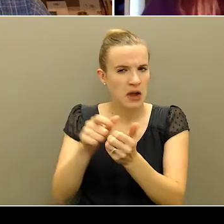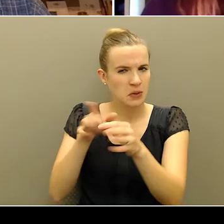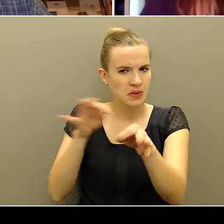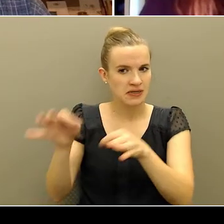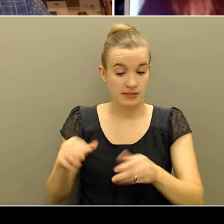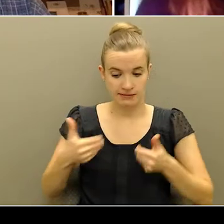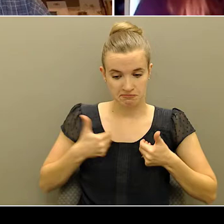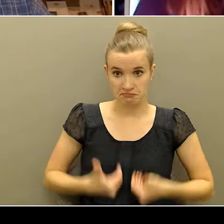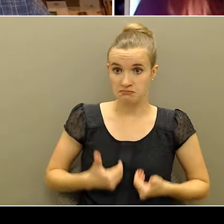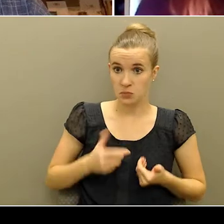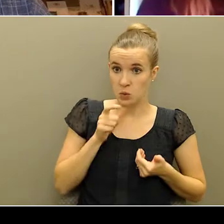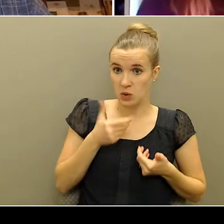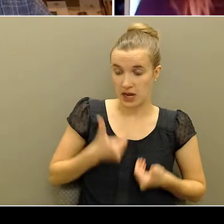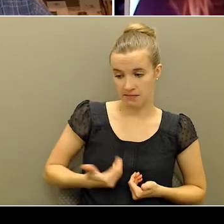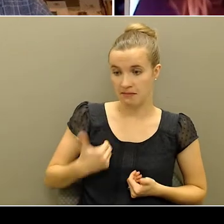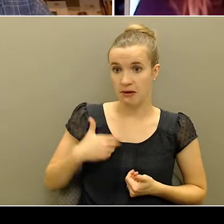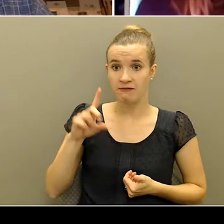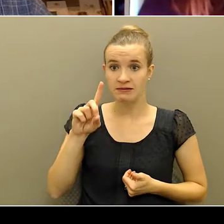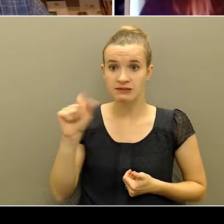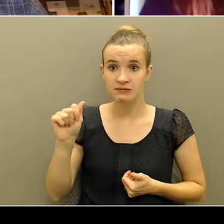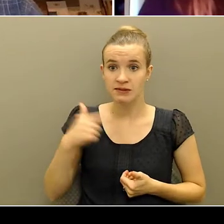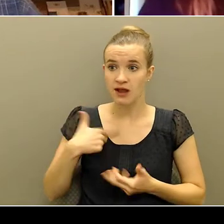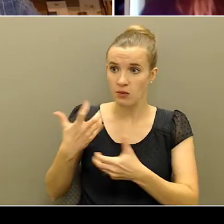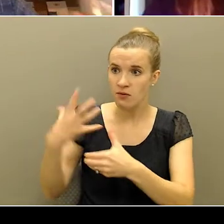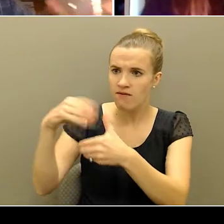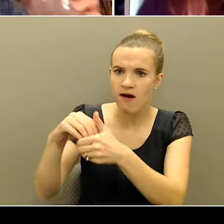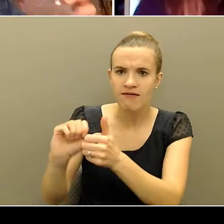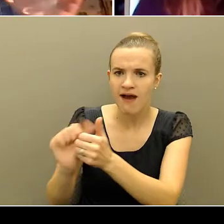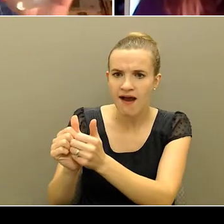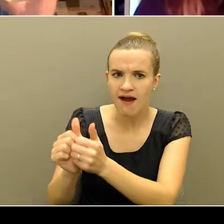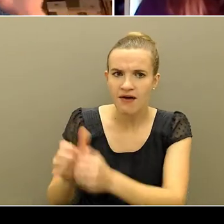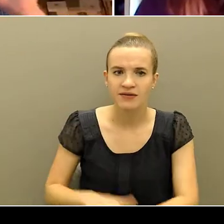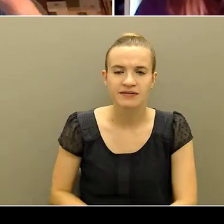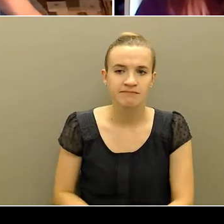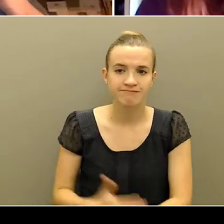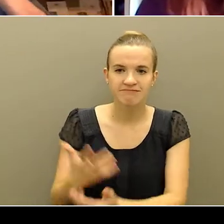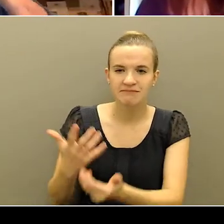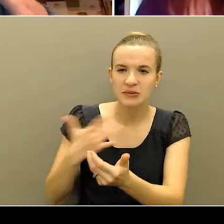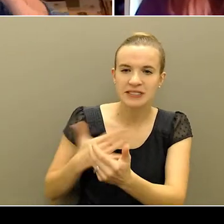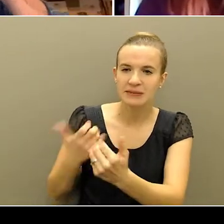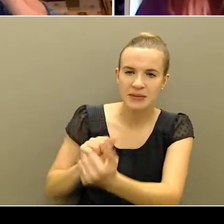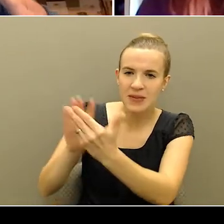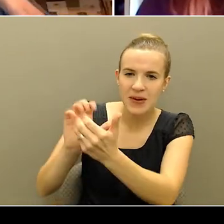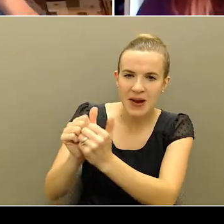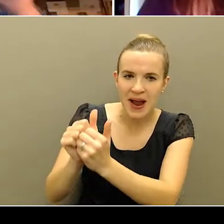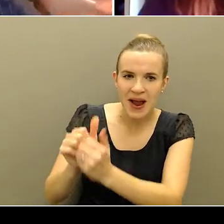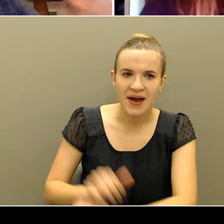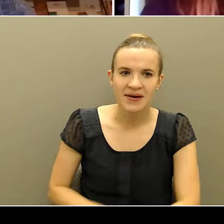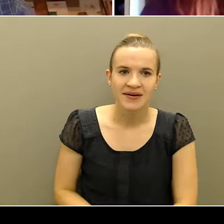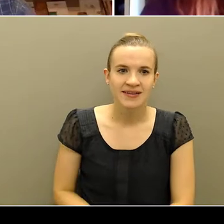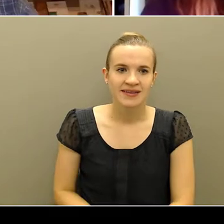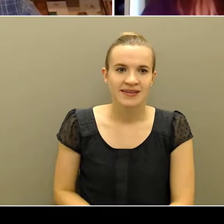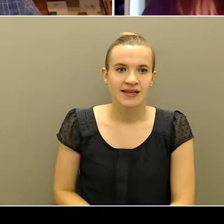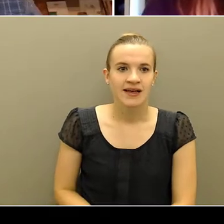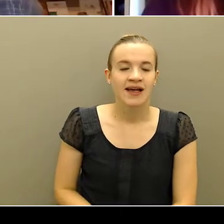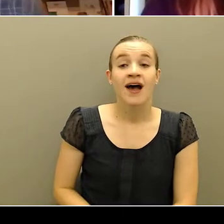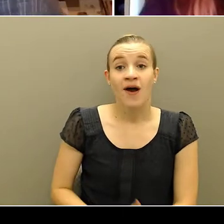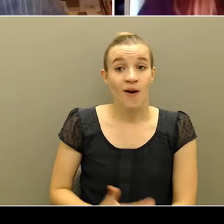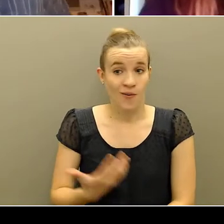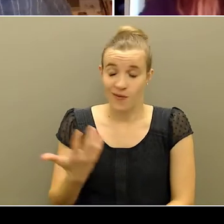Ashley: Well, I'm not shy. Erik: No Ashley: I'm very, I'm very, very honest about you know, my, my abilities and and